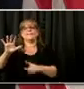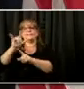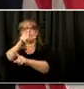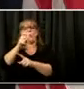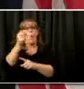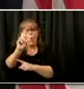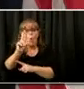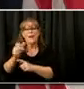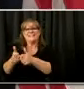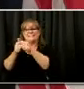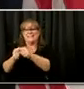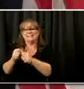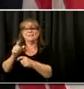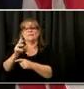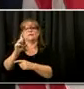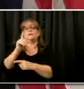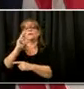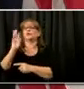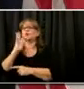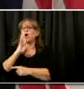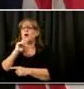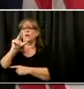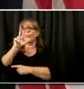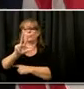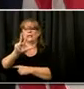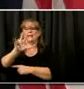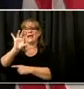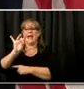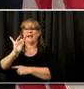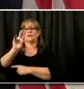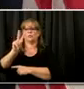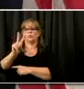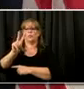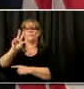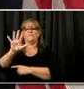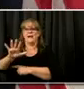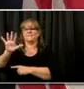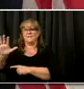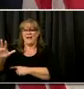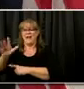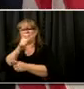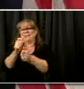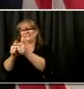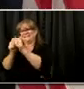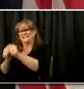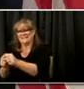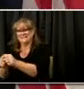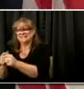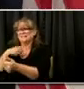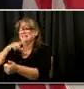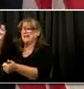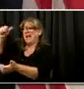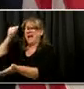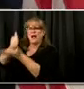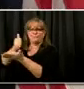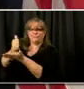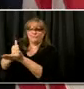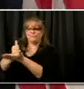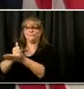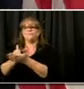today we're going to hear from commissioner katie athis about the importance of enrolling in and attending school aurora public schools superintendent rico mun about what his